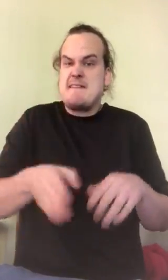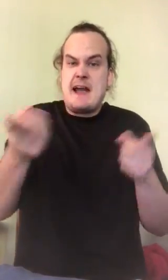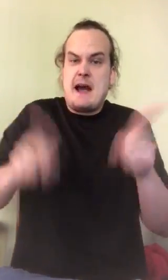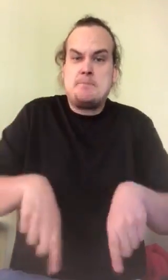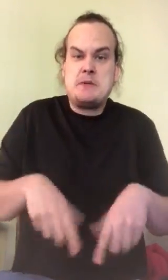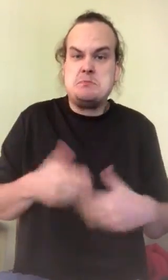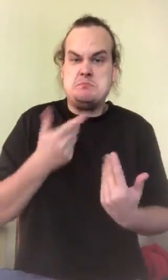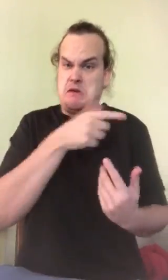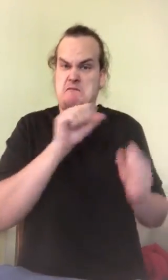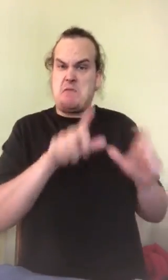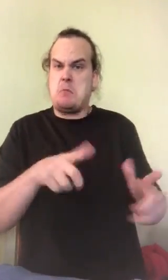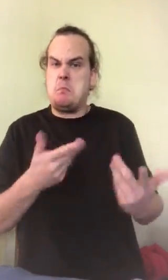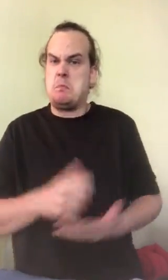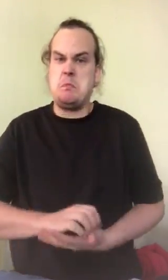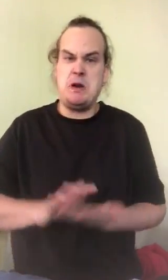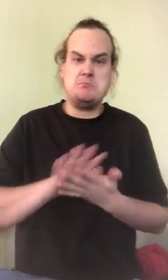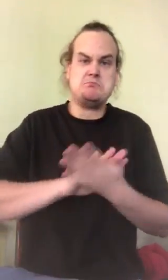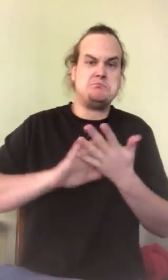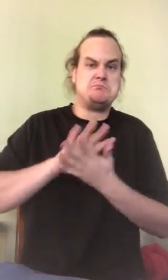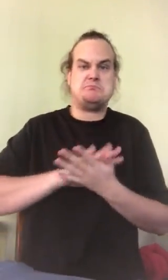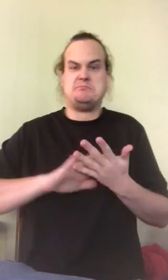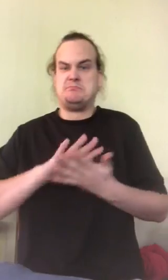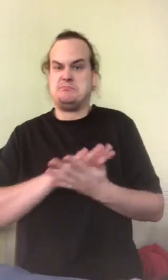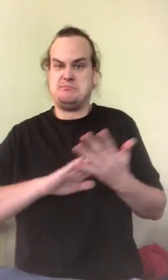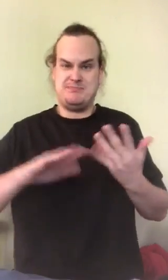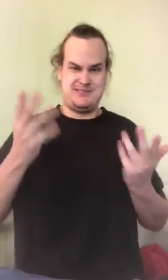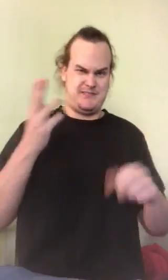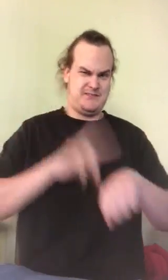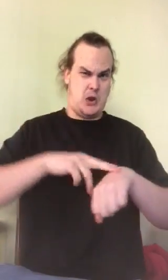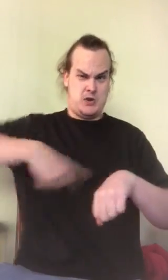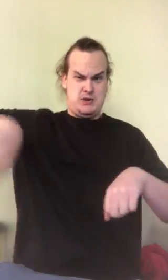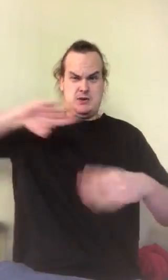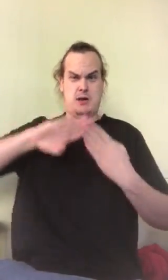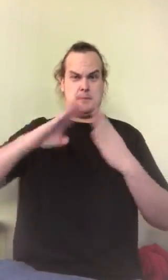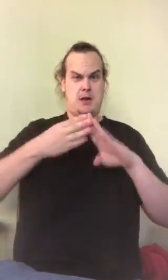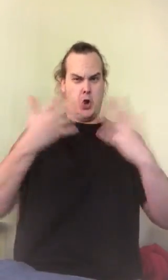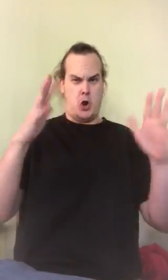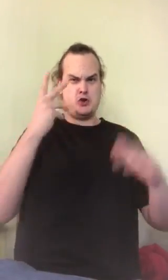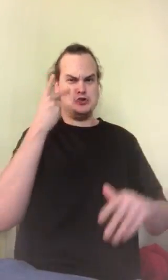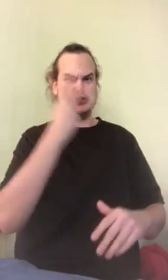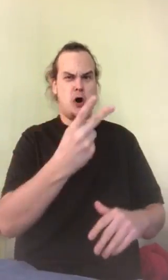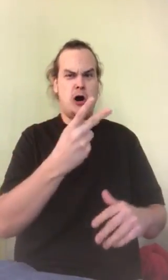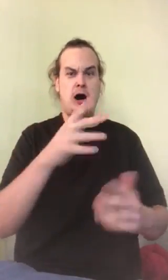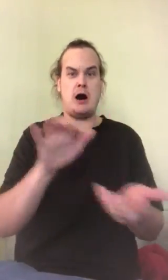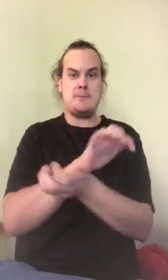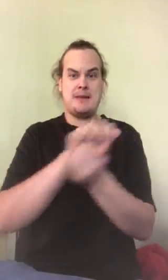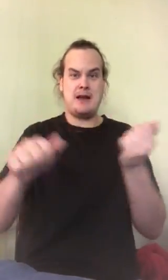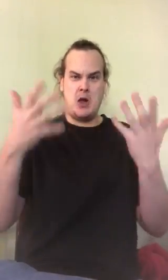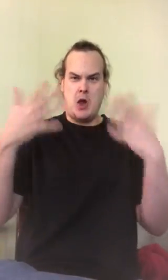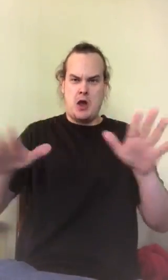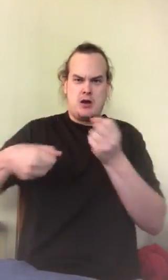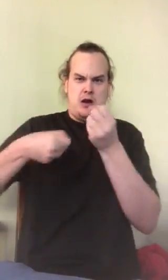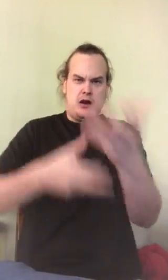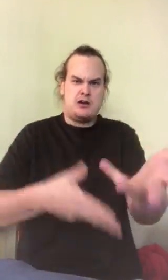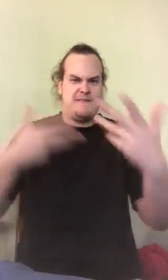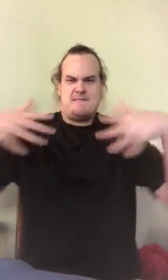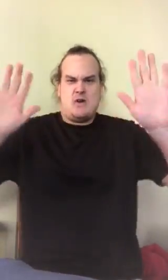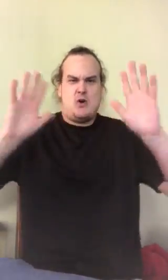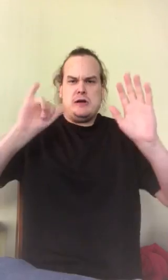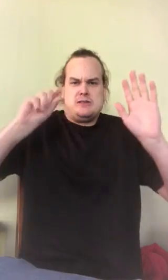they give unclear answers about that vlog Of course, Deaf Community already seen it The damage have been done